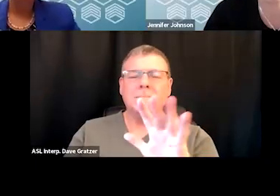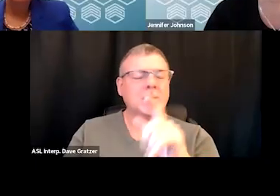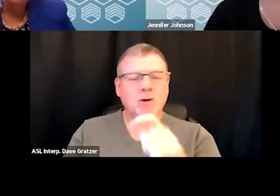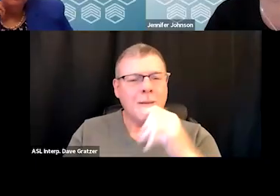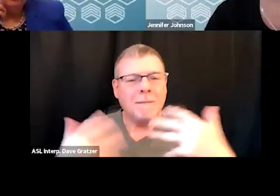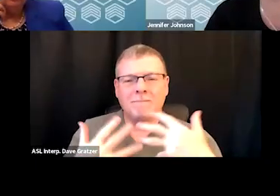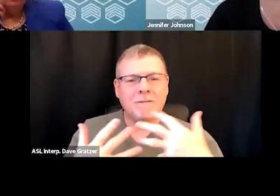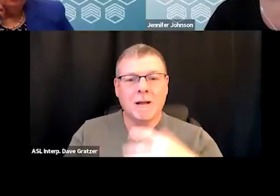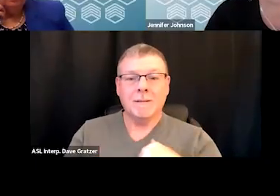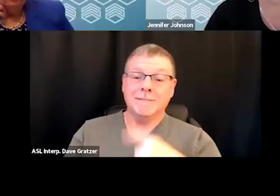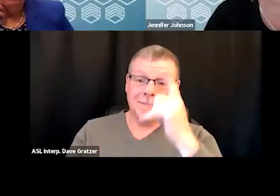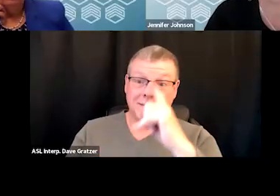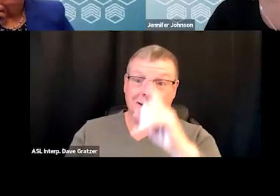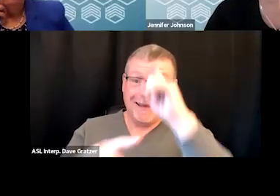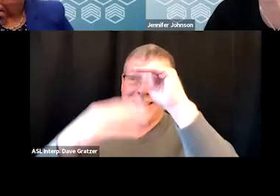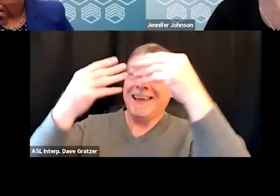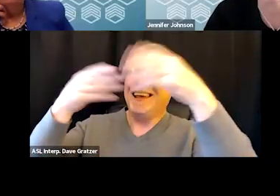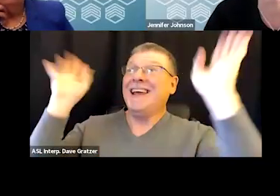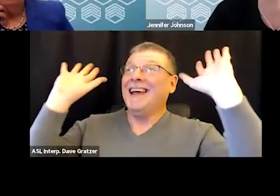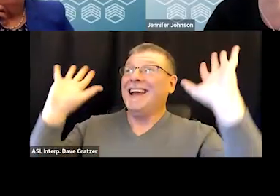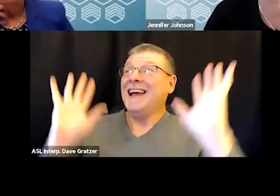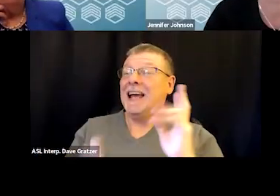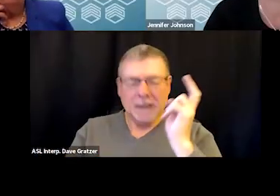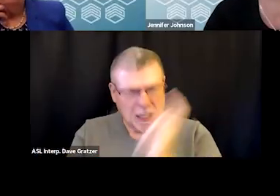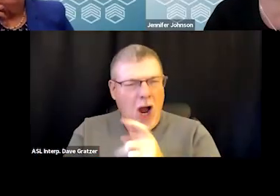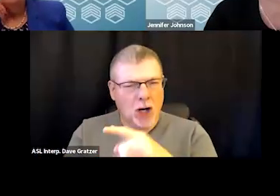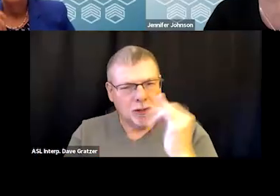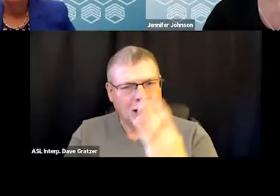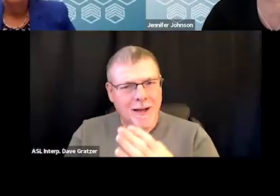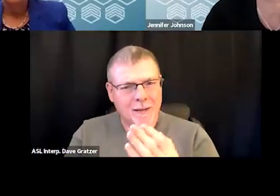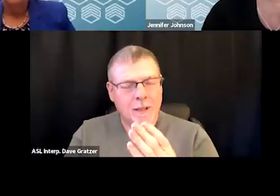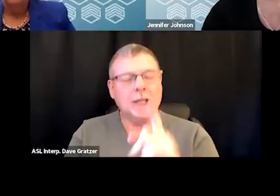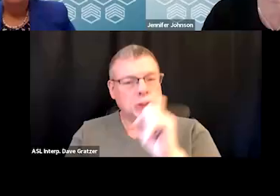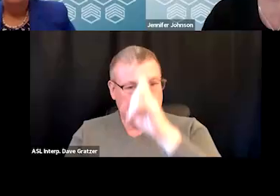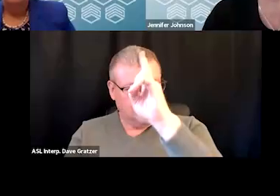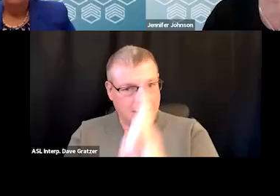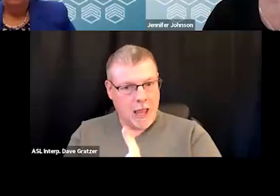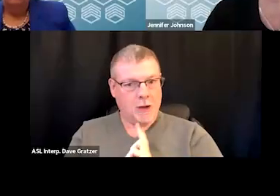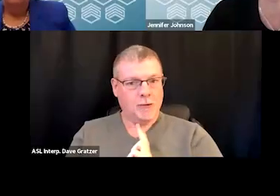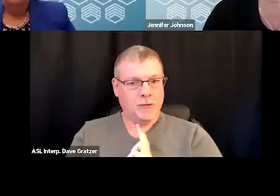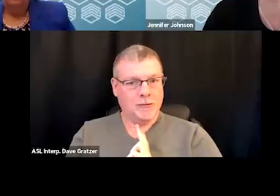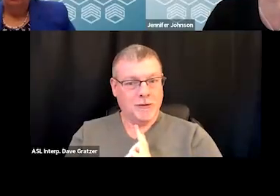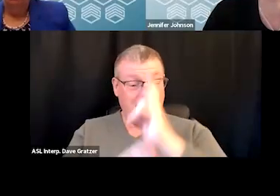We can't walk in with bravado. This is a hard job, and we should honor ourselves and take care of ourselves.